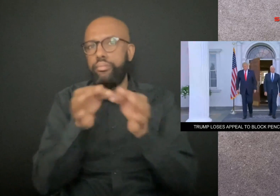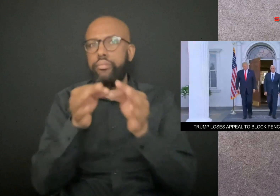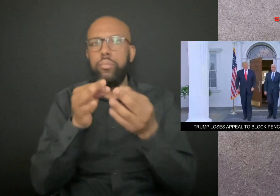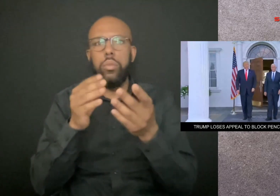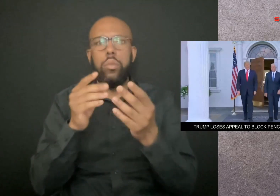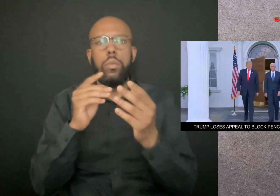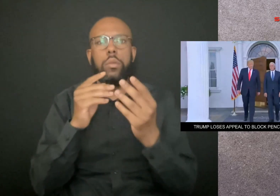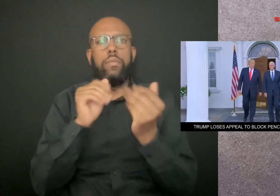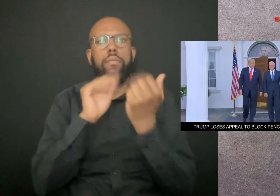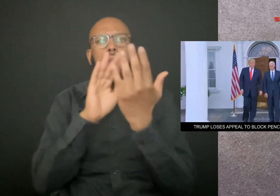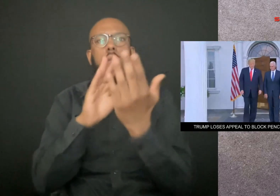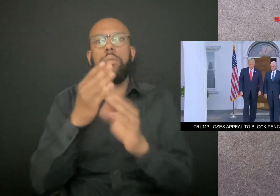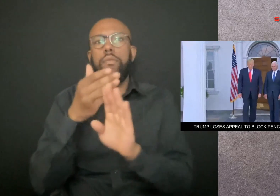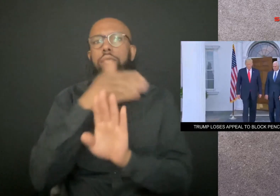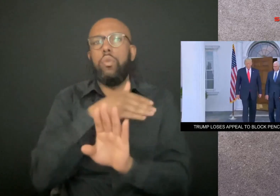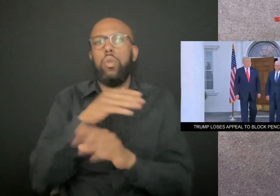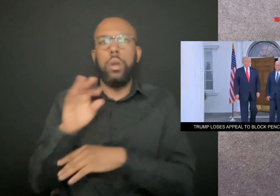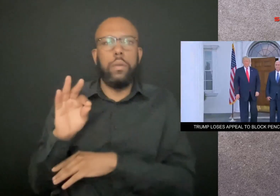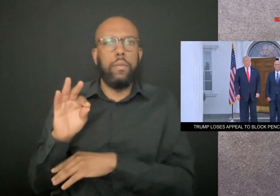to testify before a Federal grand jury.